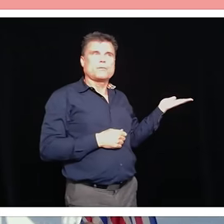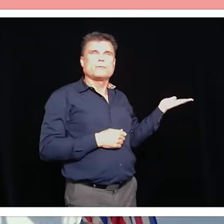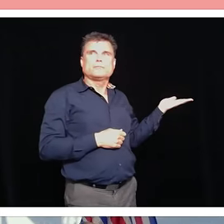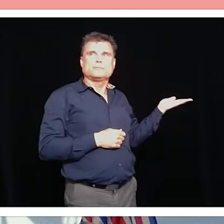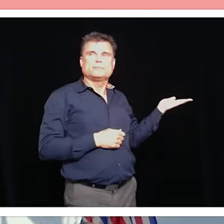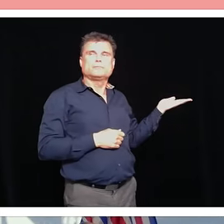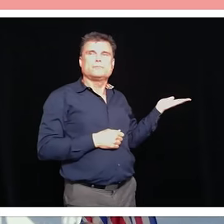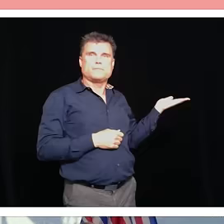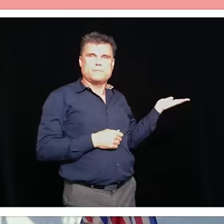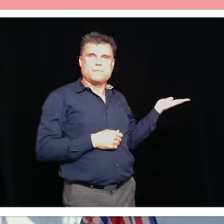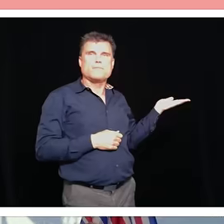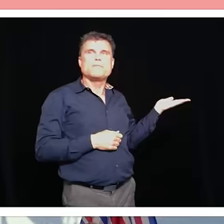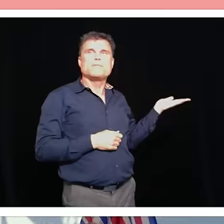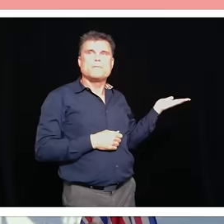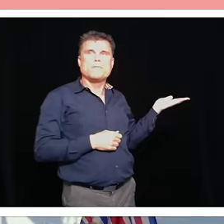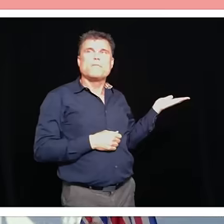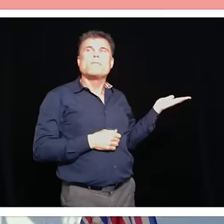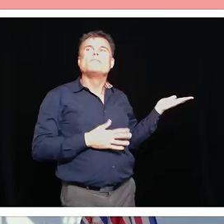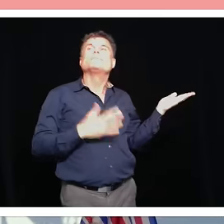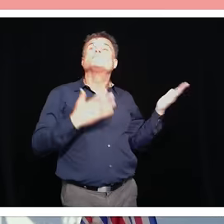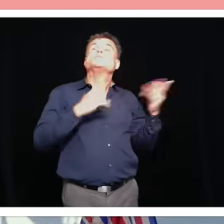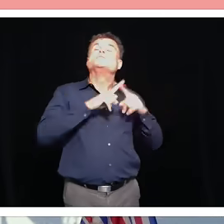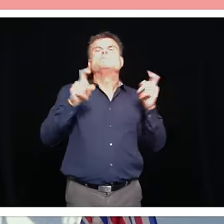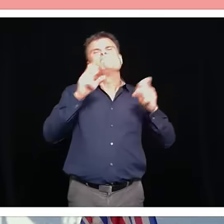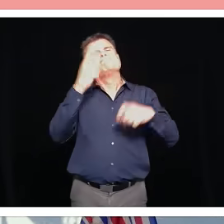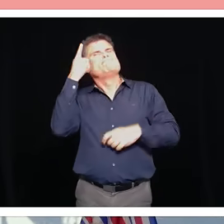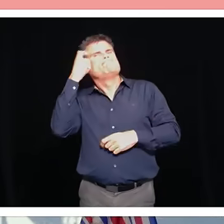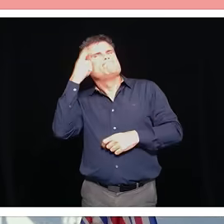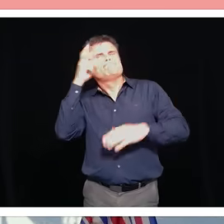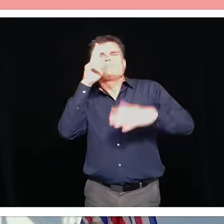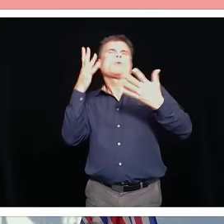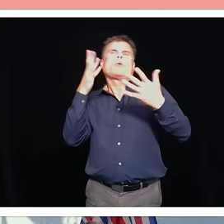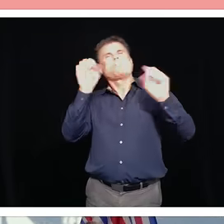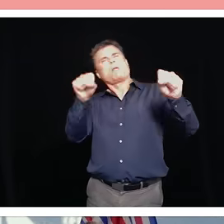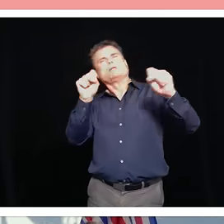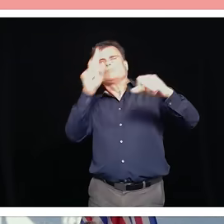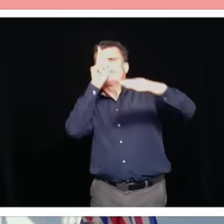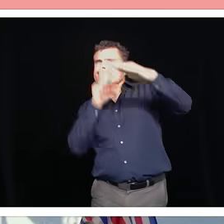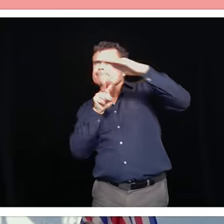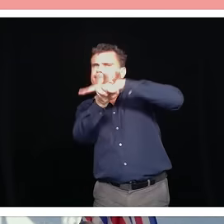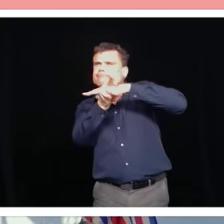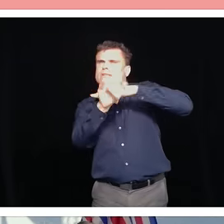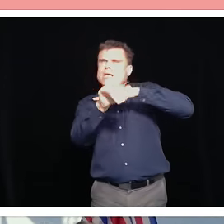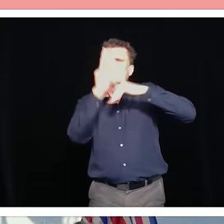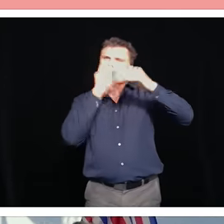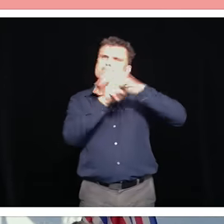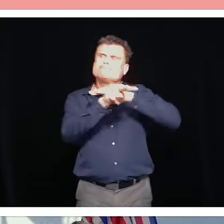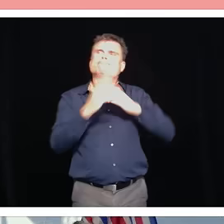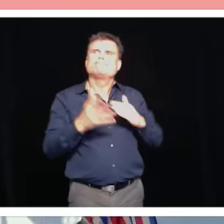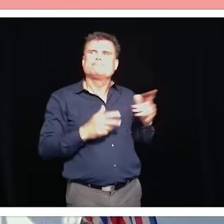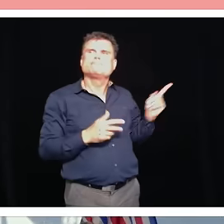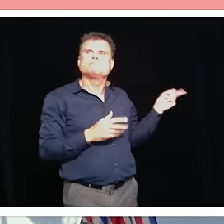. On the yellow what we can see for particularly the younger adult ages in the 2249 in particular.